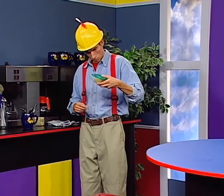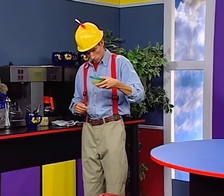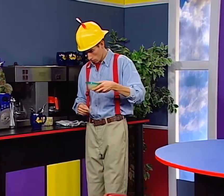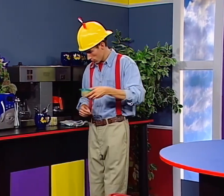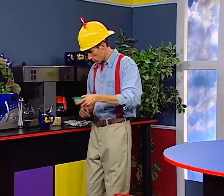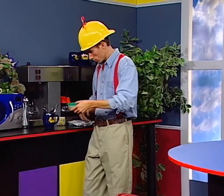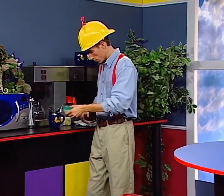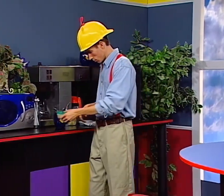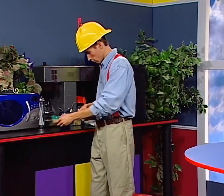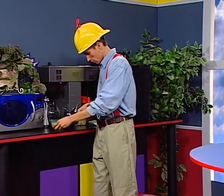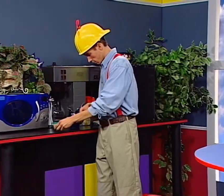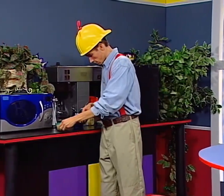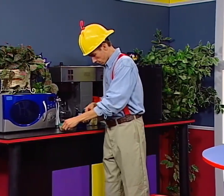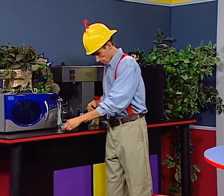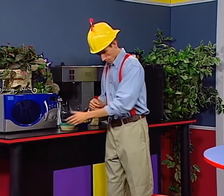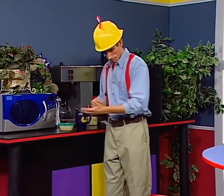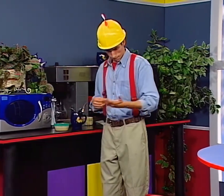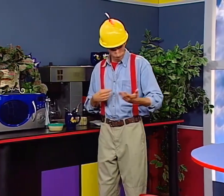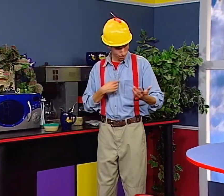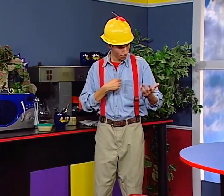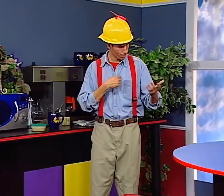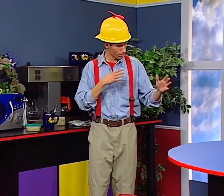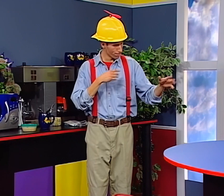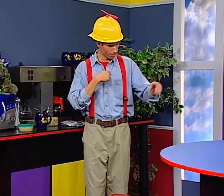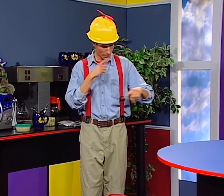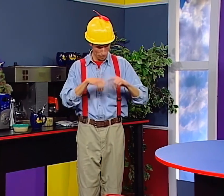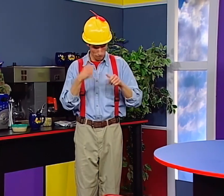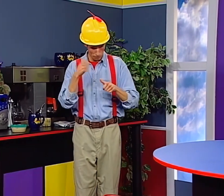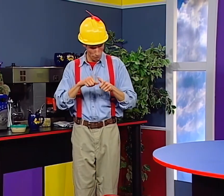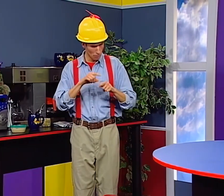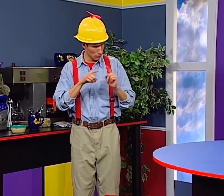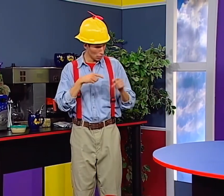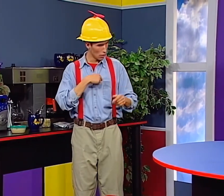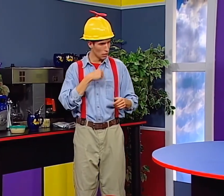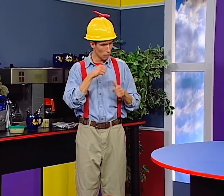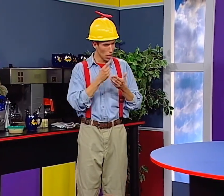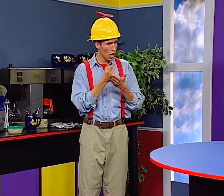HMMMM. OK. I DON'T REALLY REMEMBER,